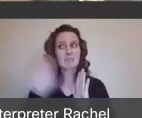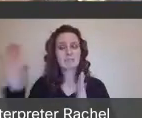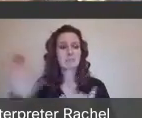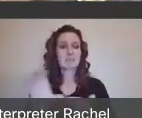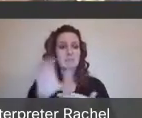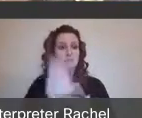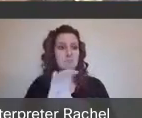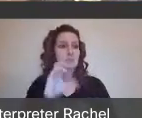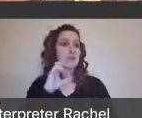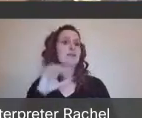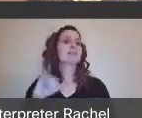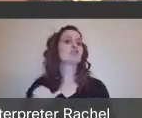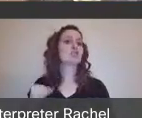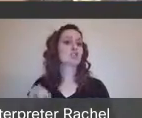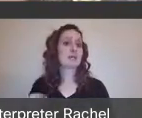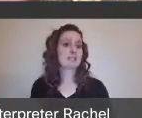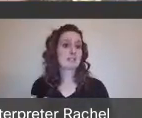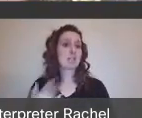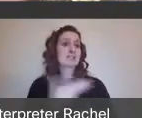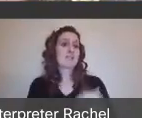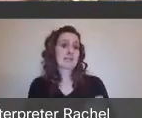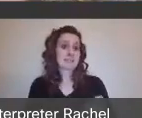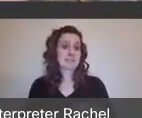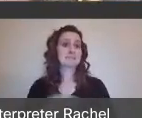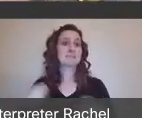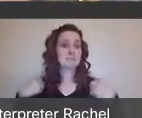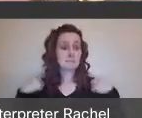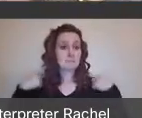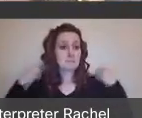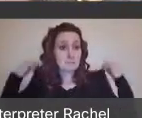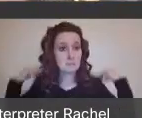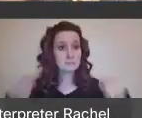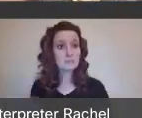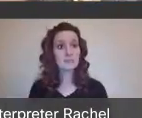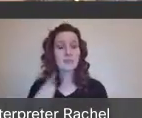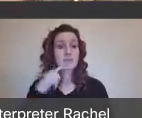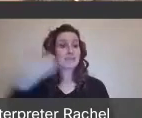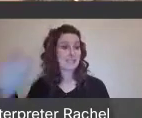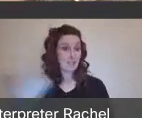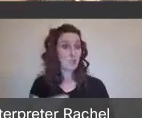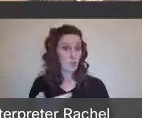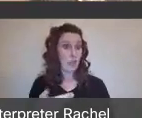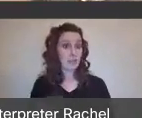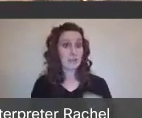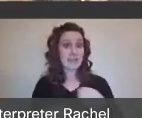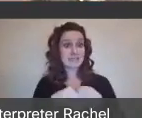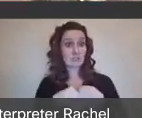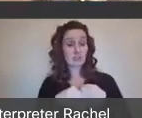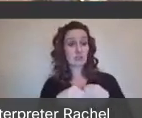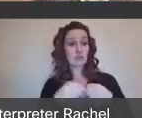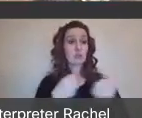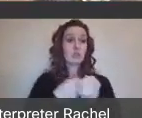the Johnson & Johnson vaccine. This is a welcome addition to the support that the Montgomery County